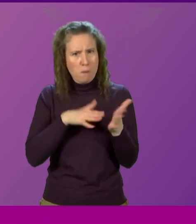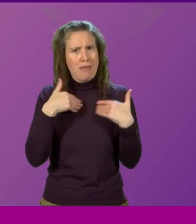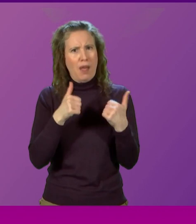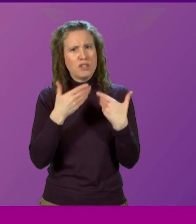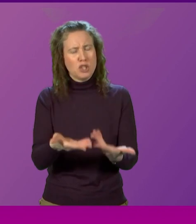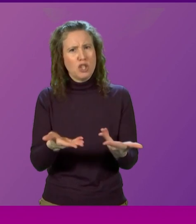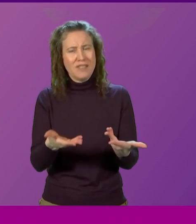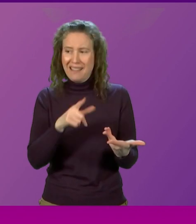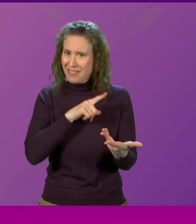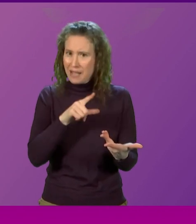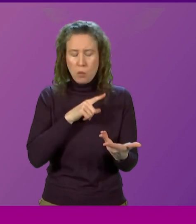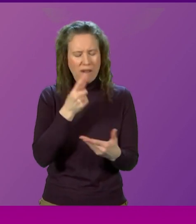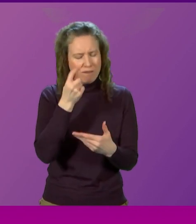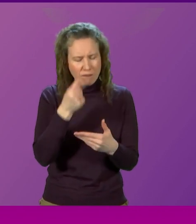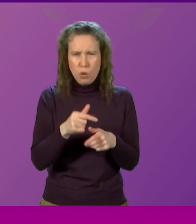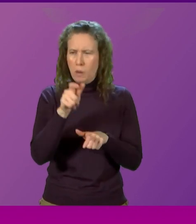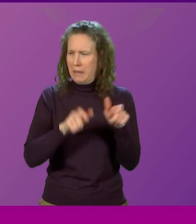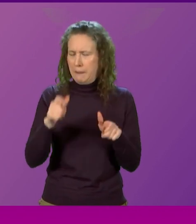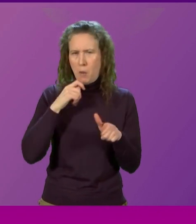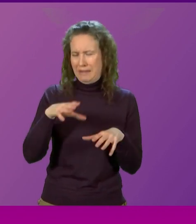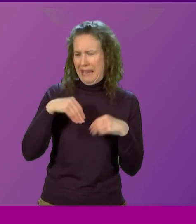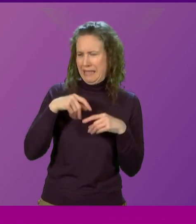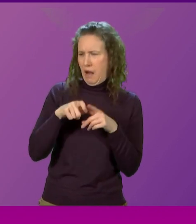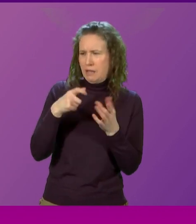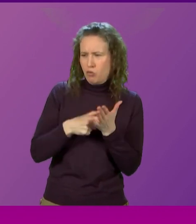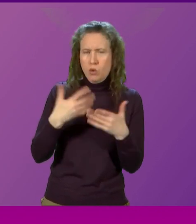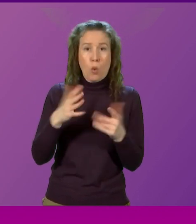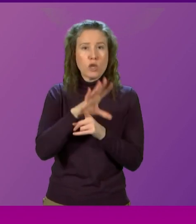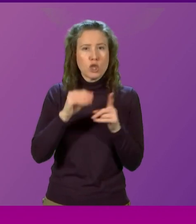service, which is why few people will take Douglas Ross or the Conservatives seriously